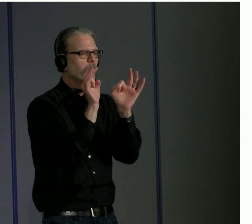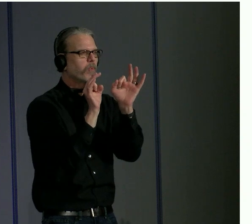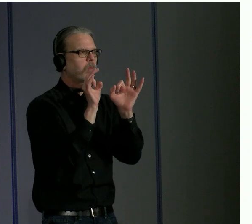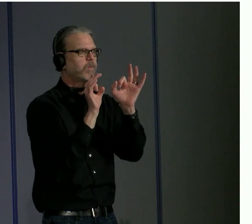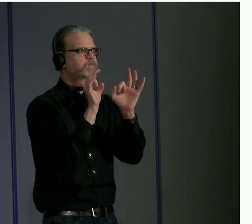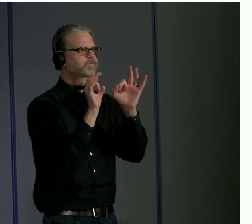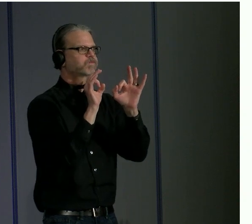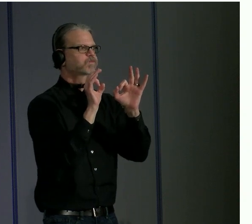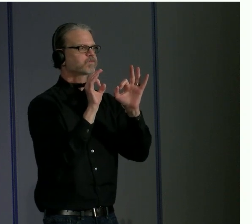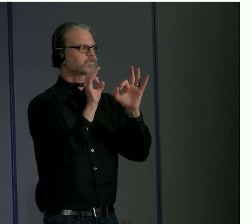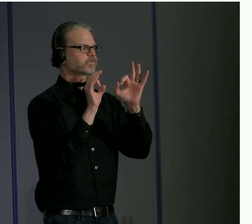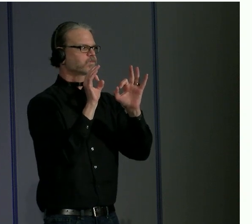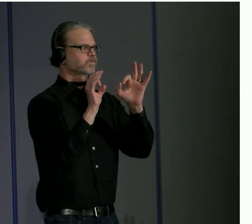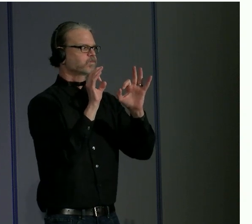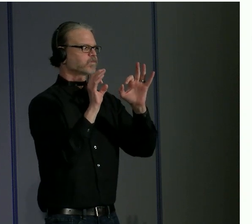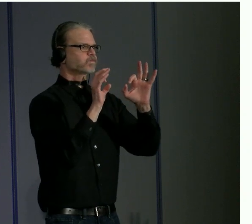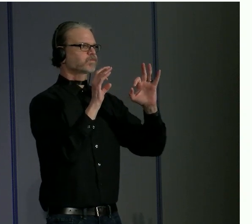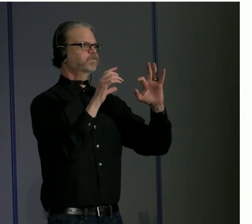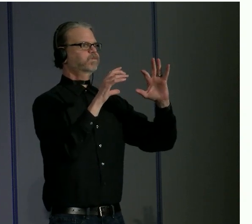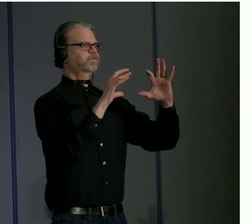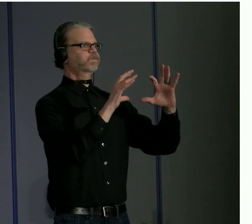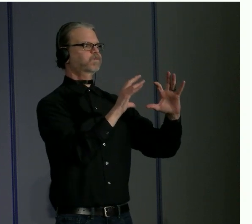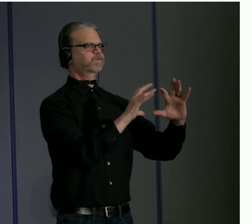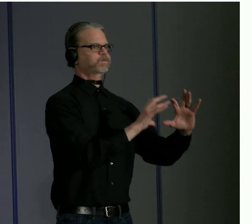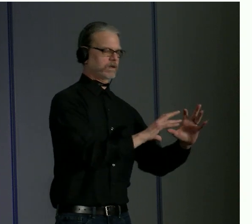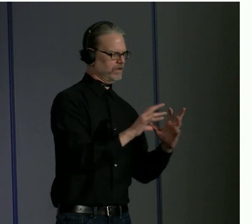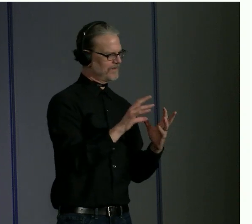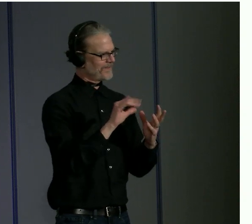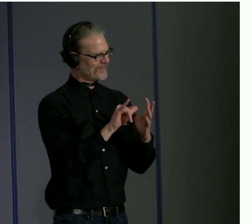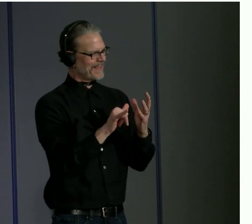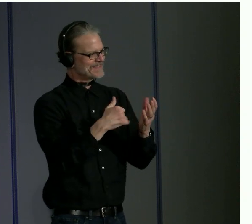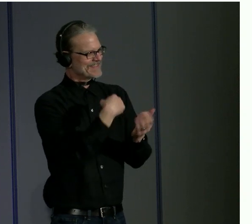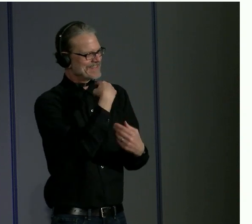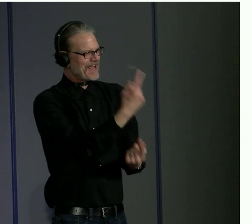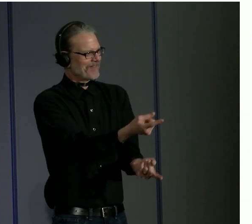droplets. And that's telling a story. There's something meaningful there and we can all see it.